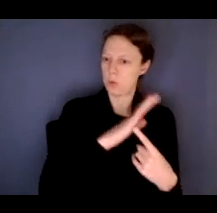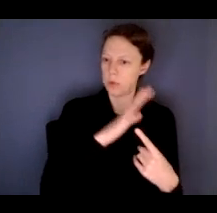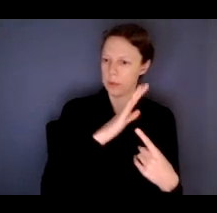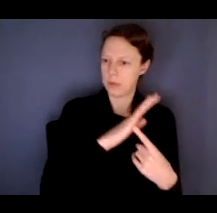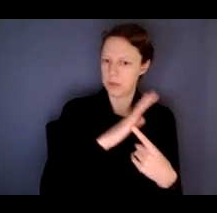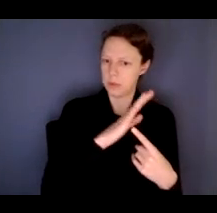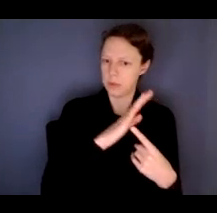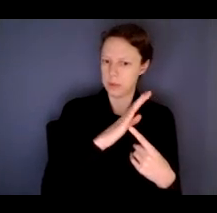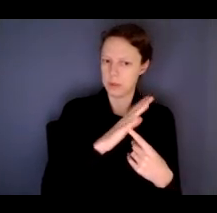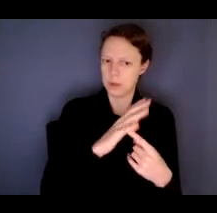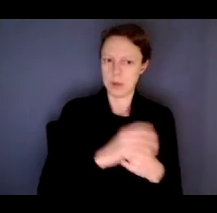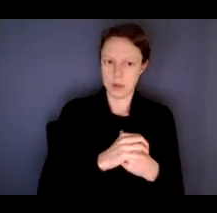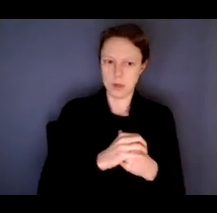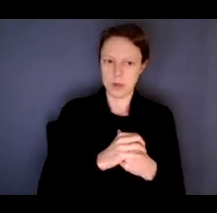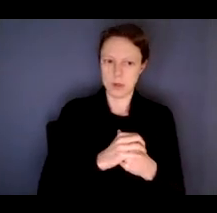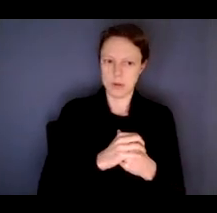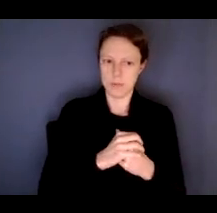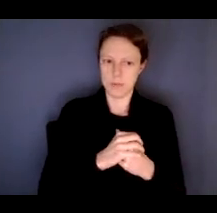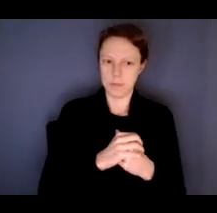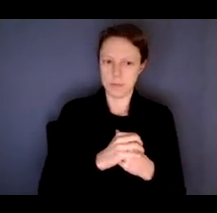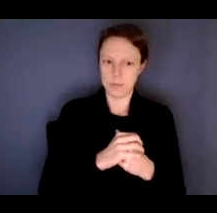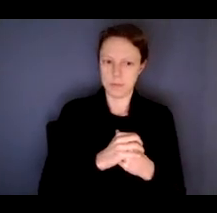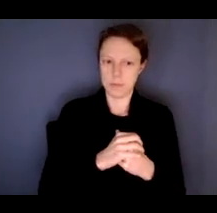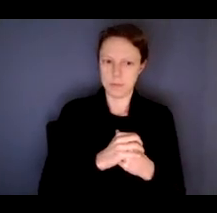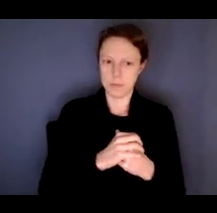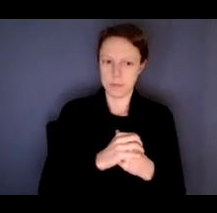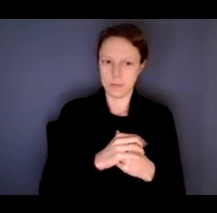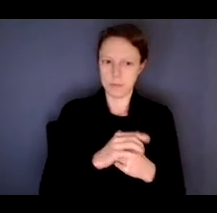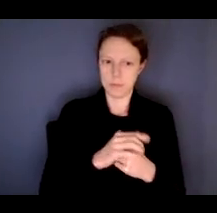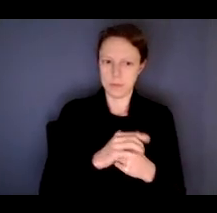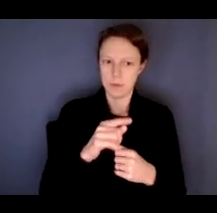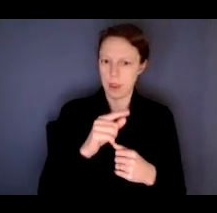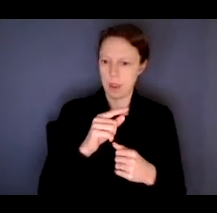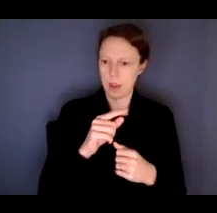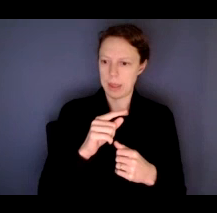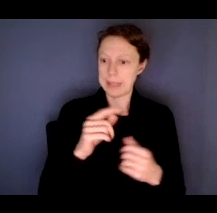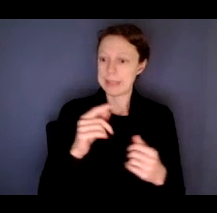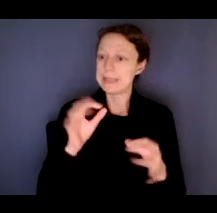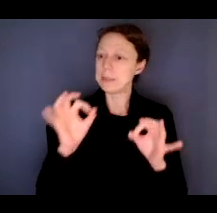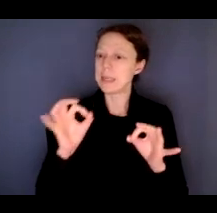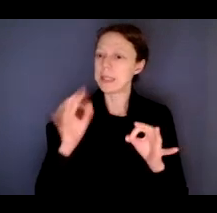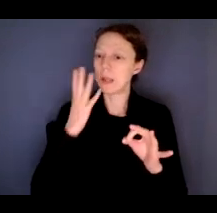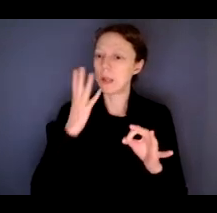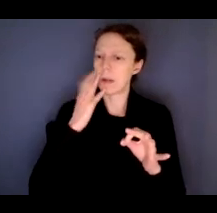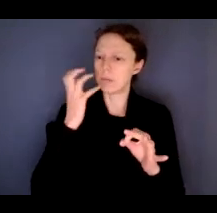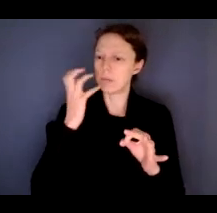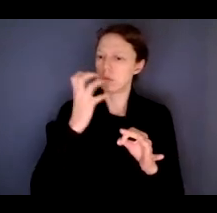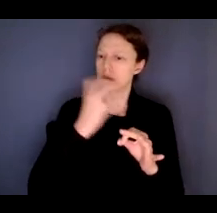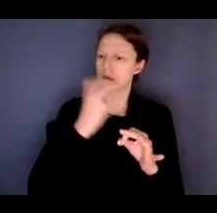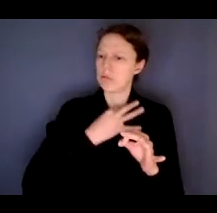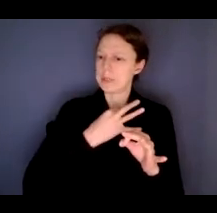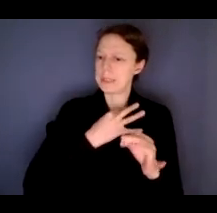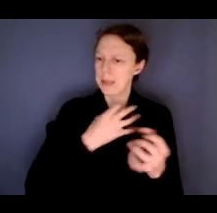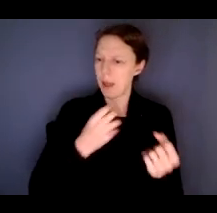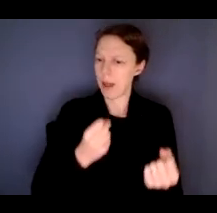where there's quite severe risk or where they're very complex cases. A separate representative's